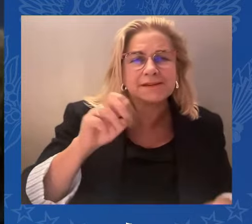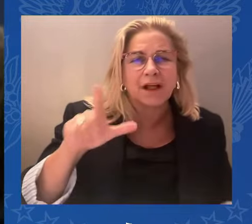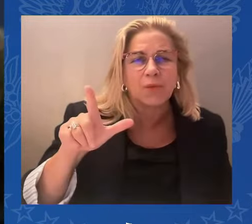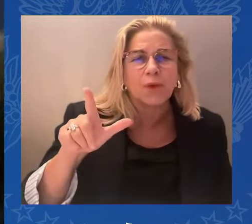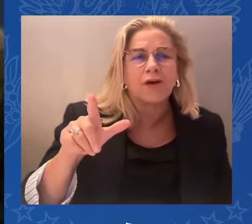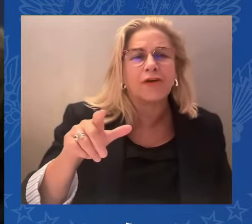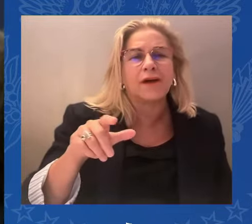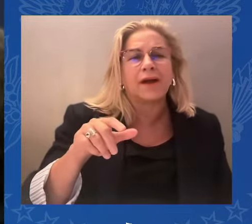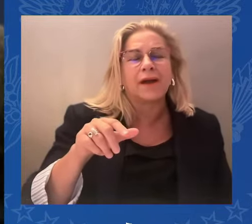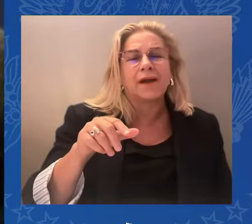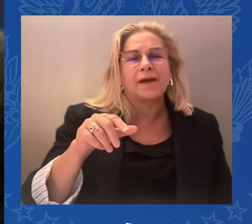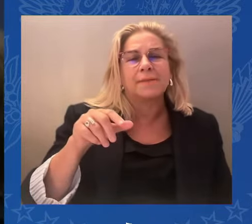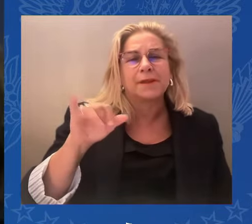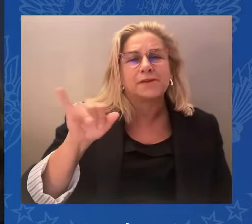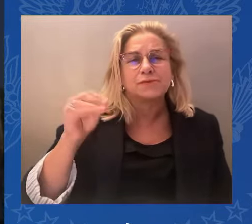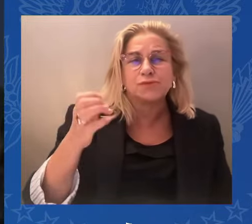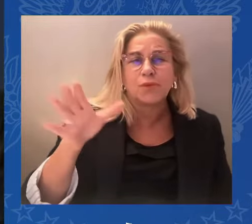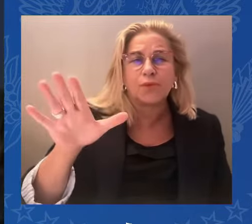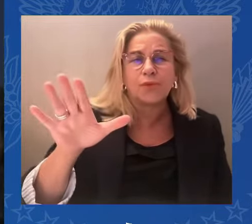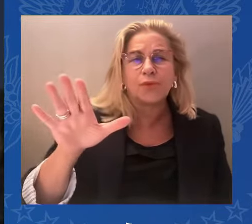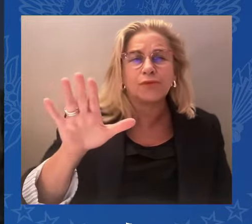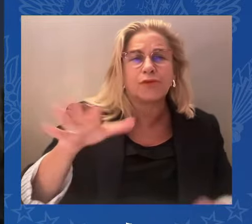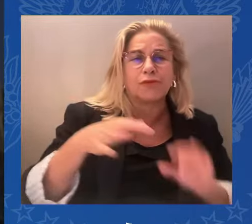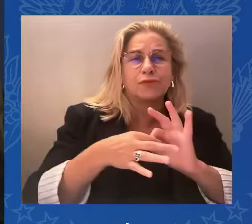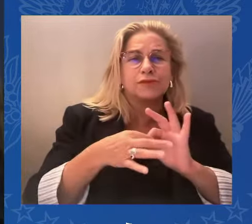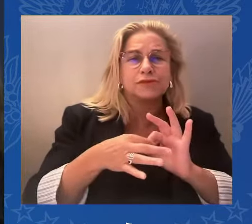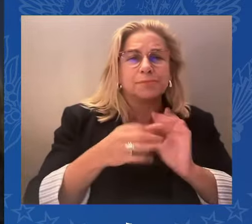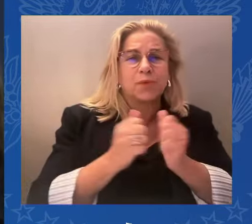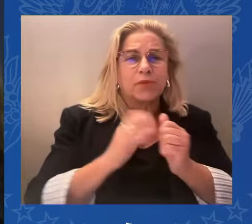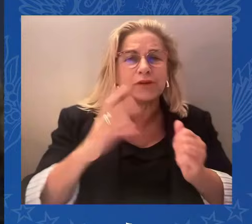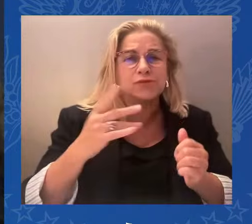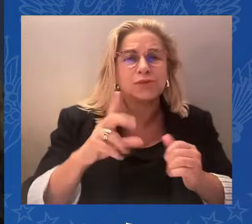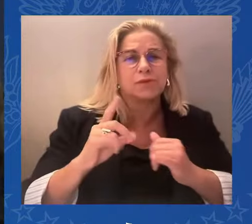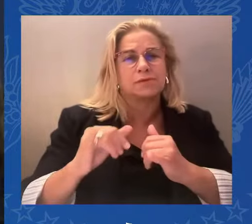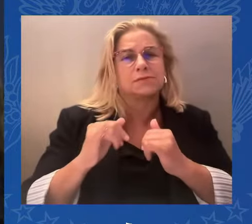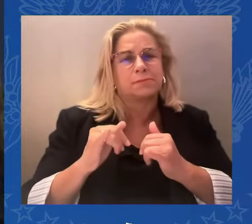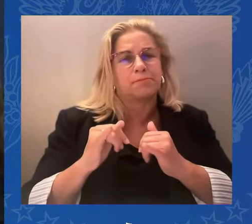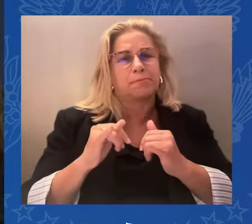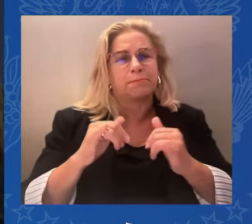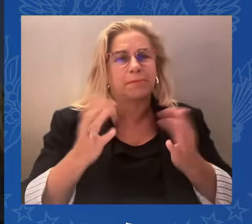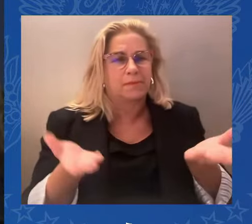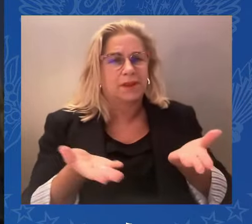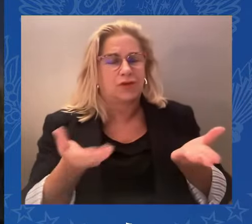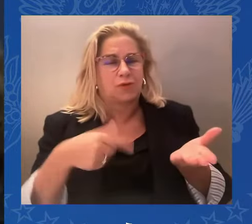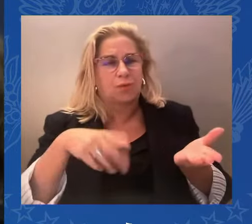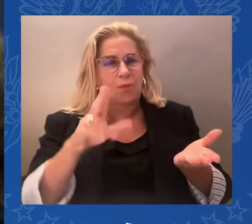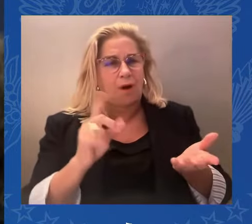Under your leadership, in 2021 the first summit was held.